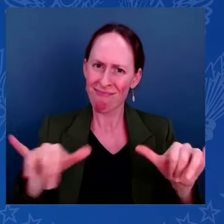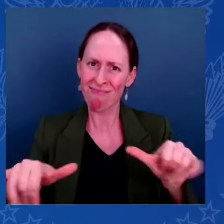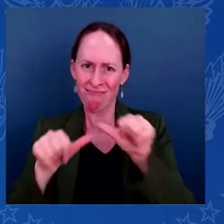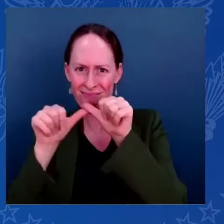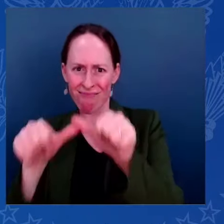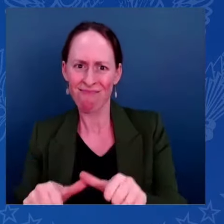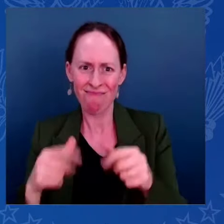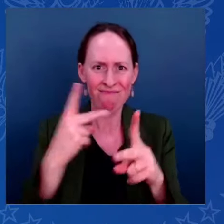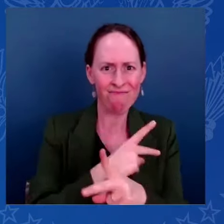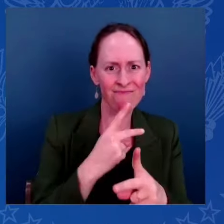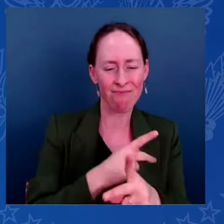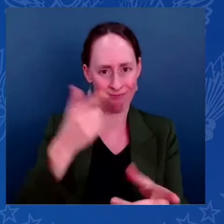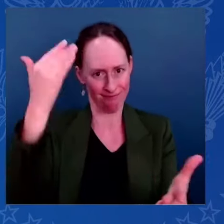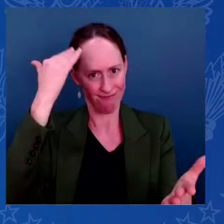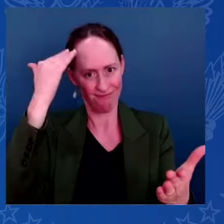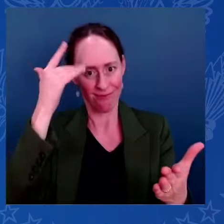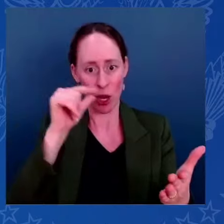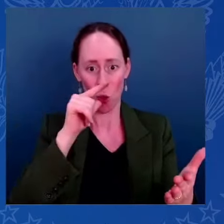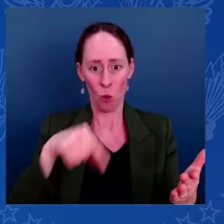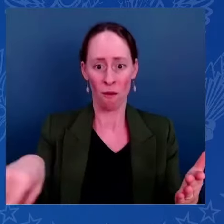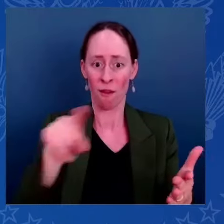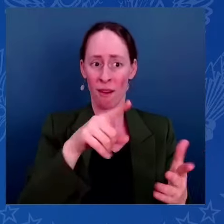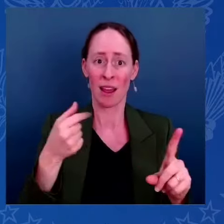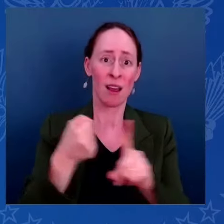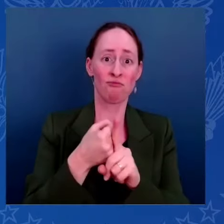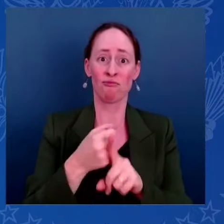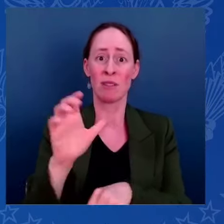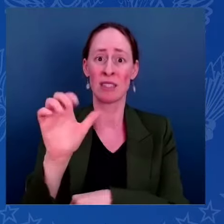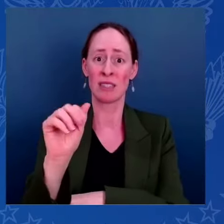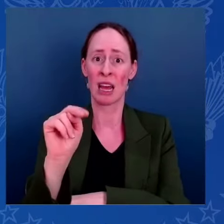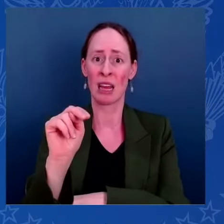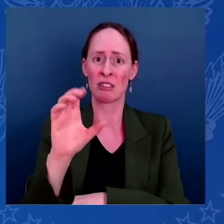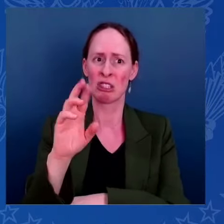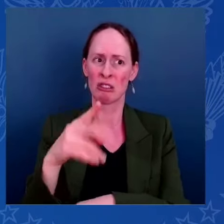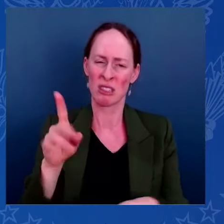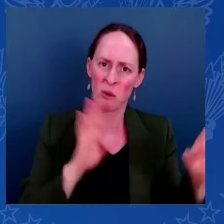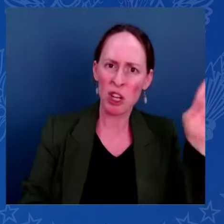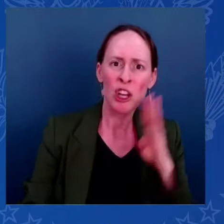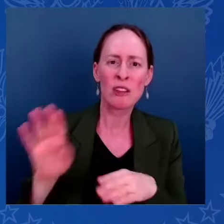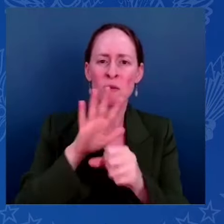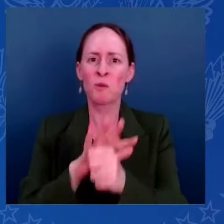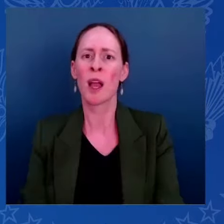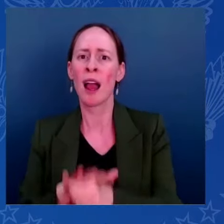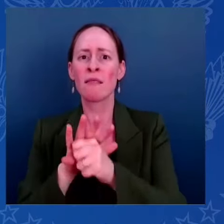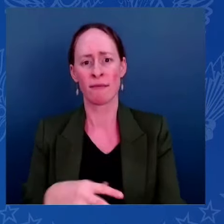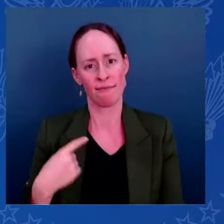It's all part of our goal of our Cancer Moonshot: to end cancer as we know it and even cure some cancers.